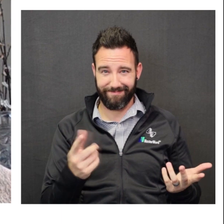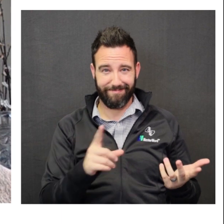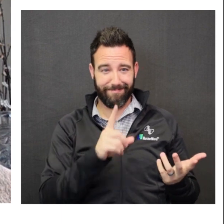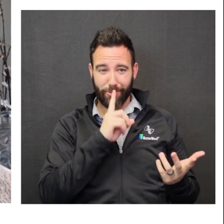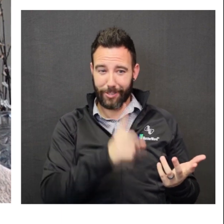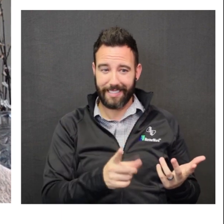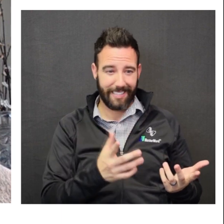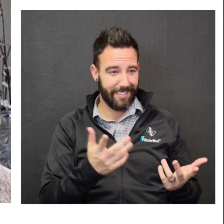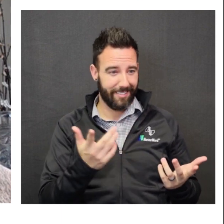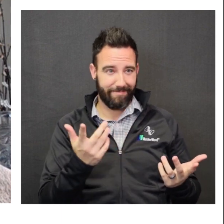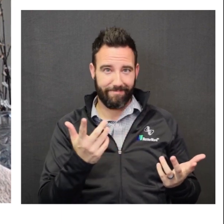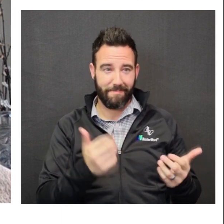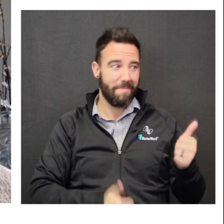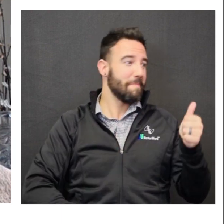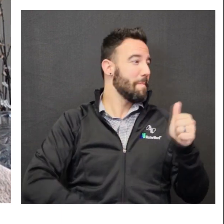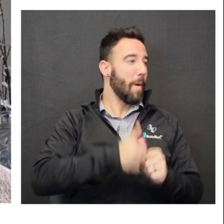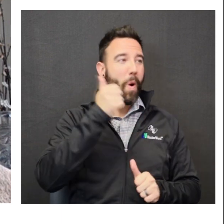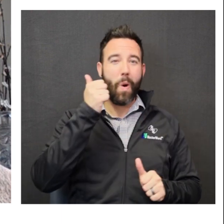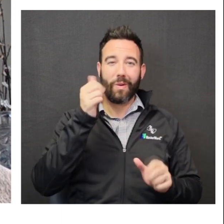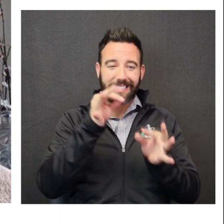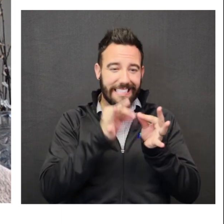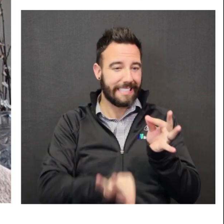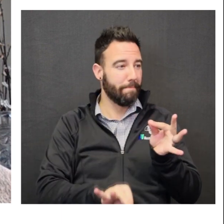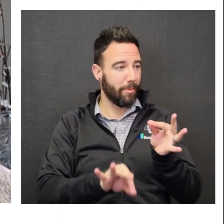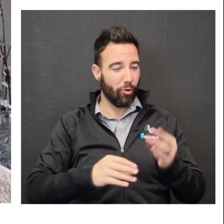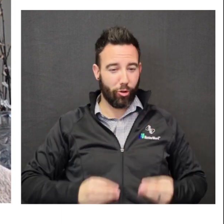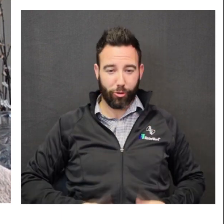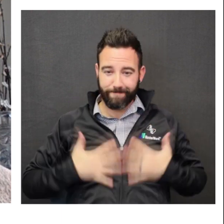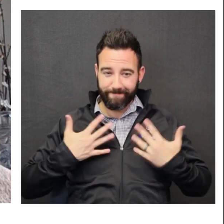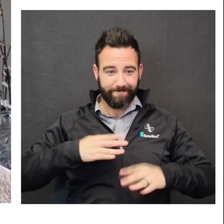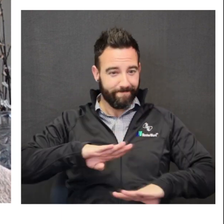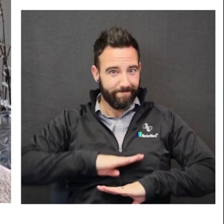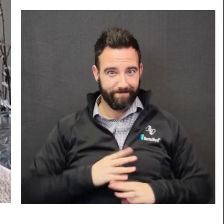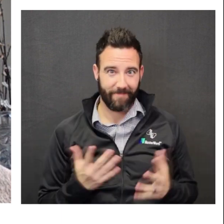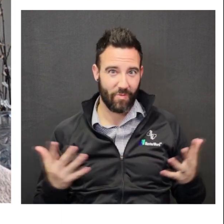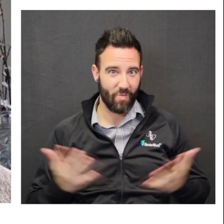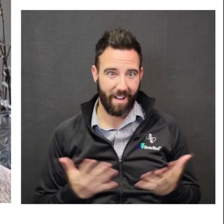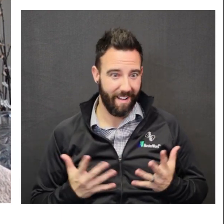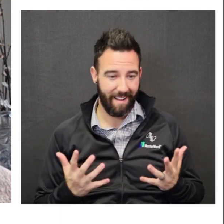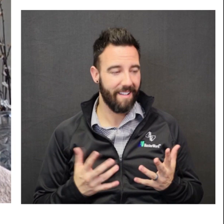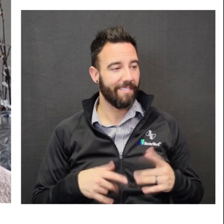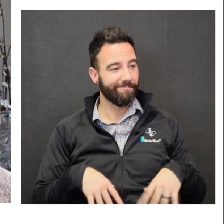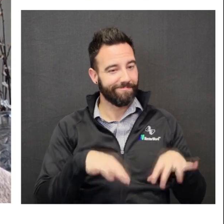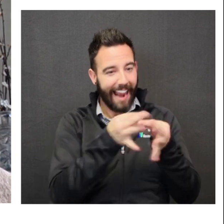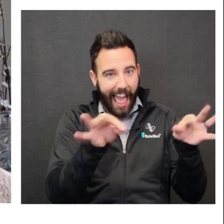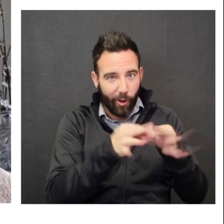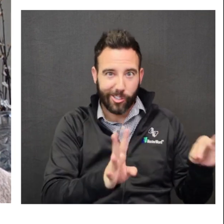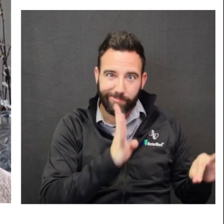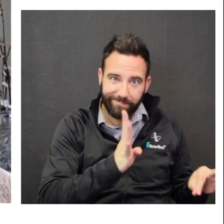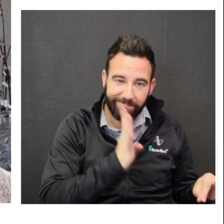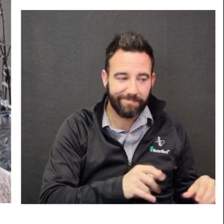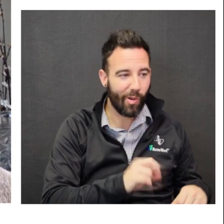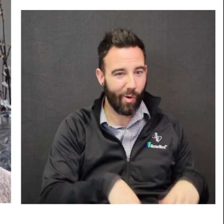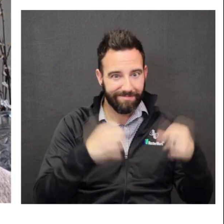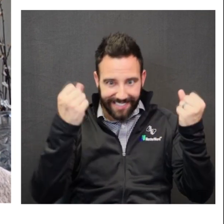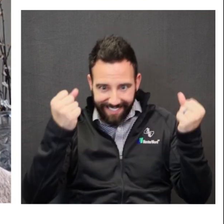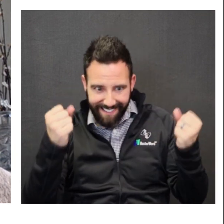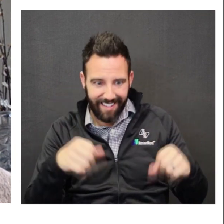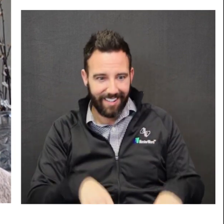speak, or sign, or express ourselves and there's no easier way to silence somebody than to take their language away, or their